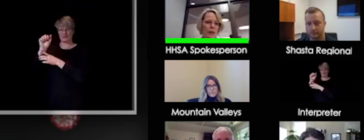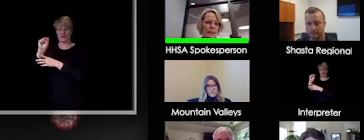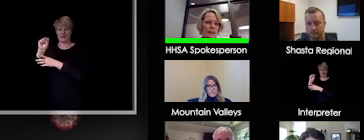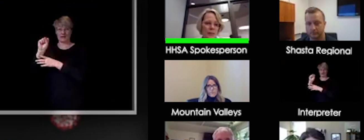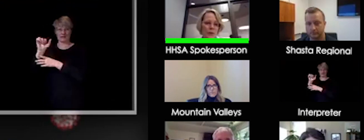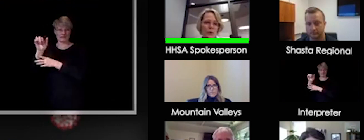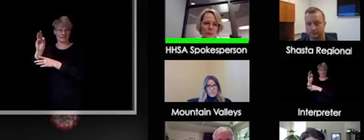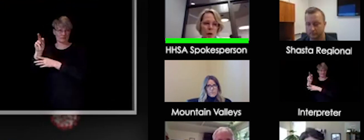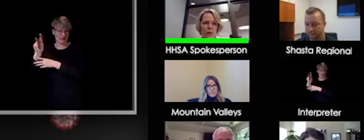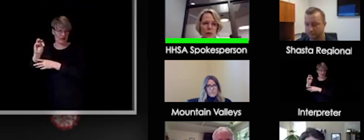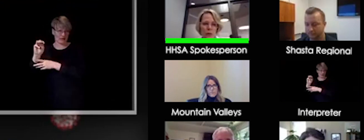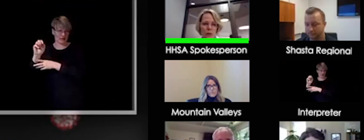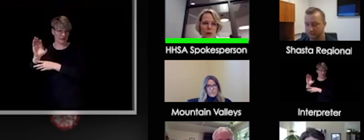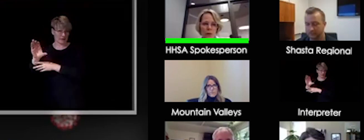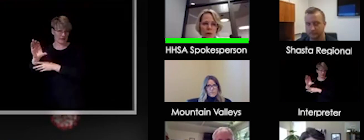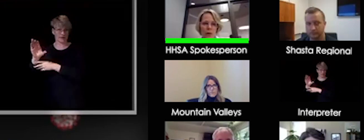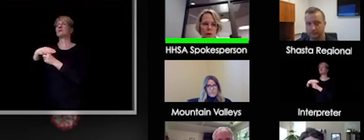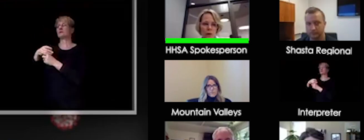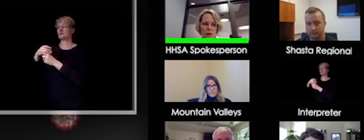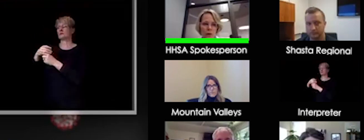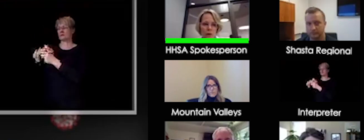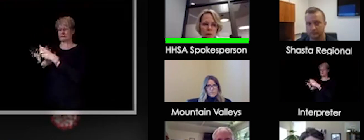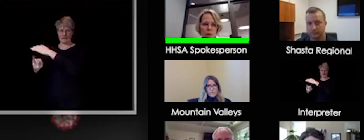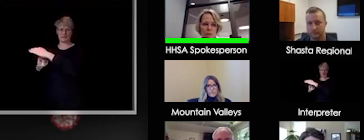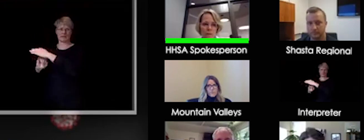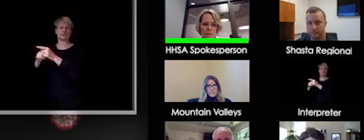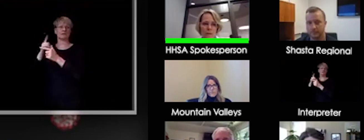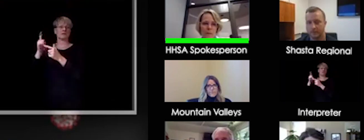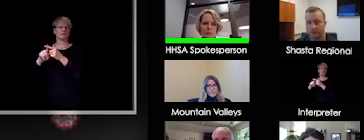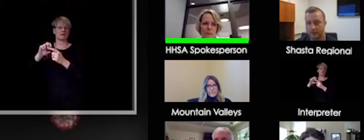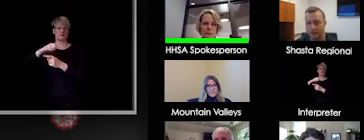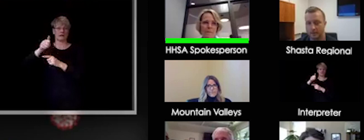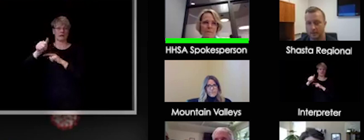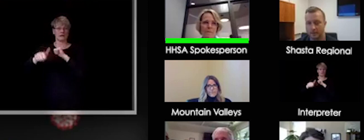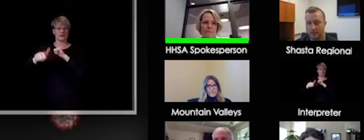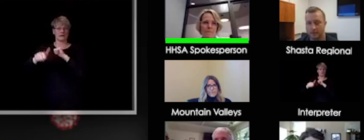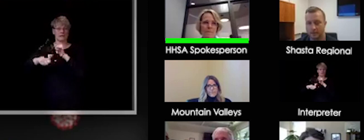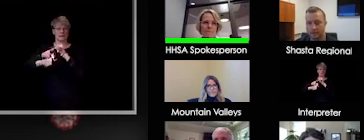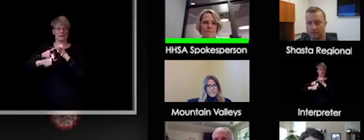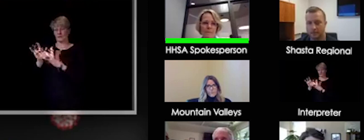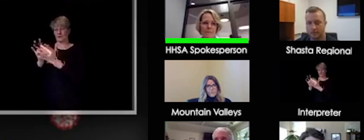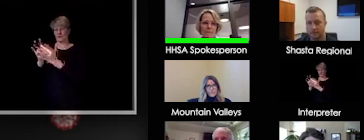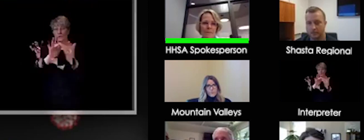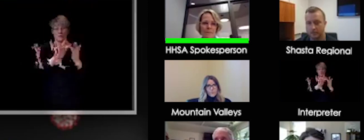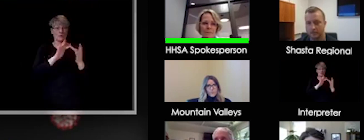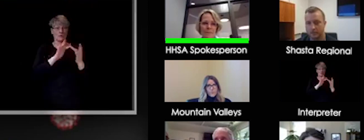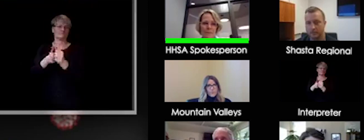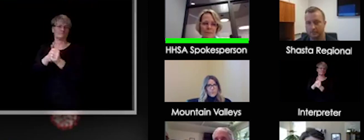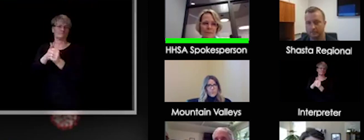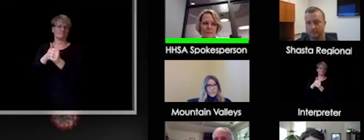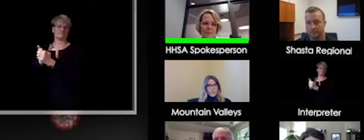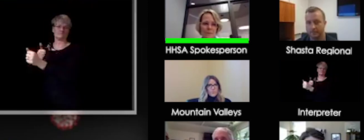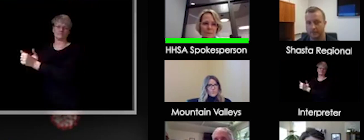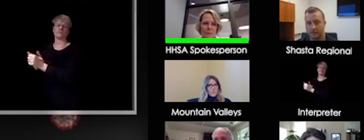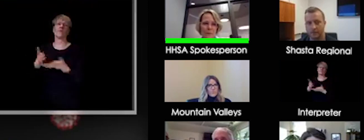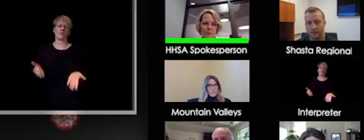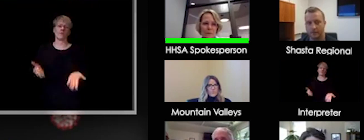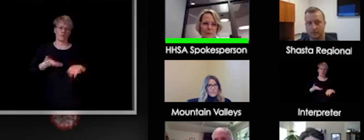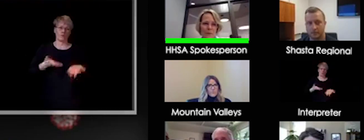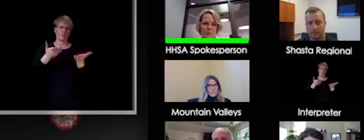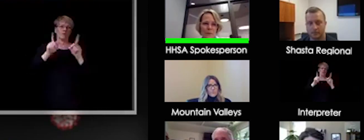we recommend testing for them, as well. And I would throw in there as well as pre-op